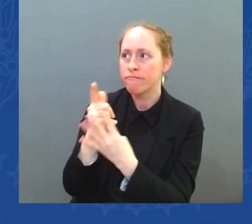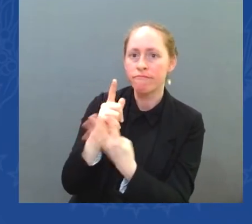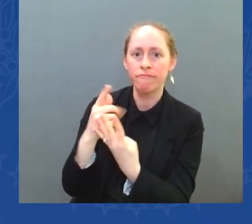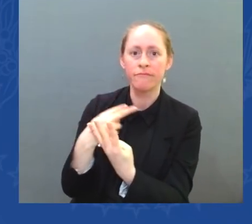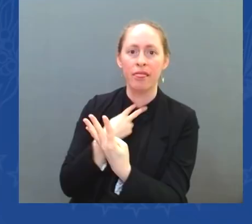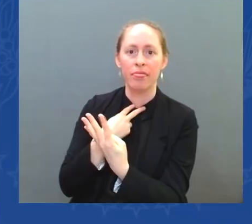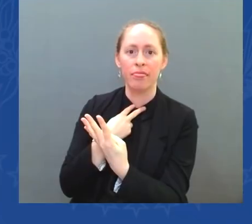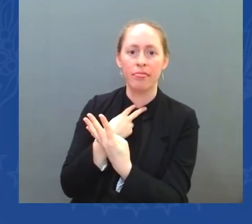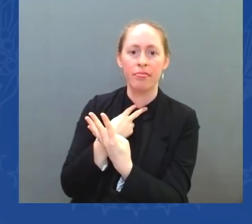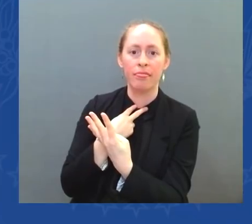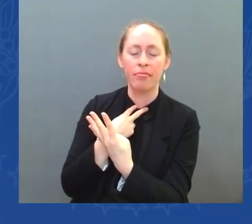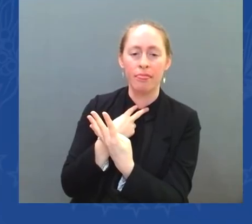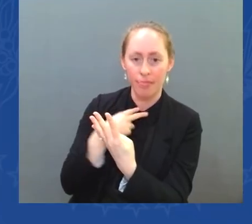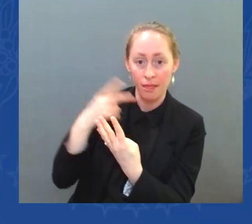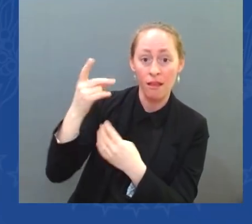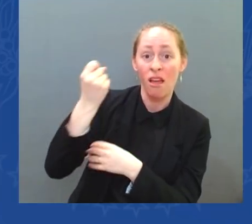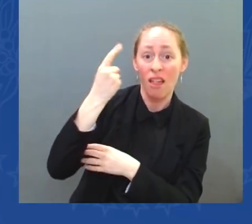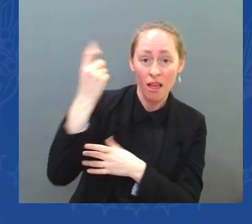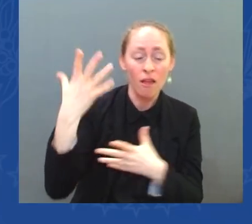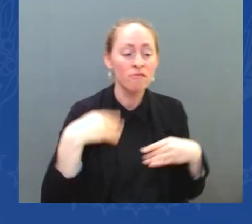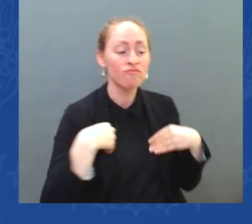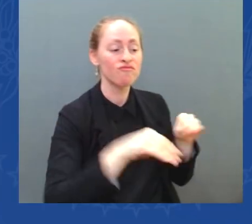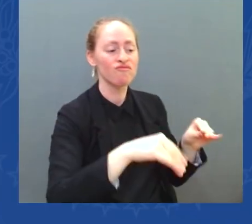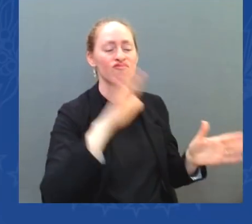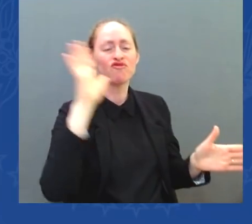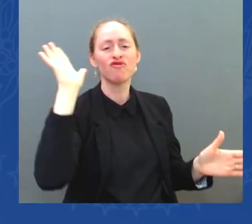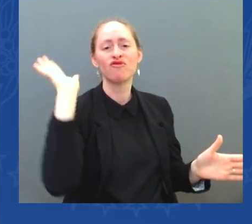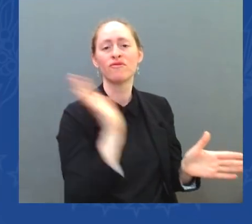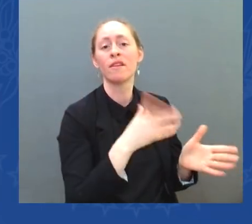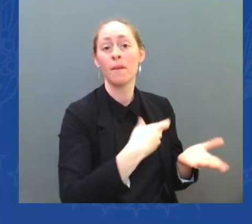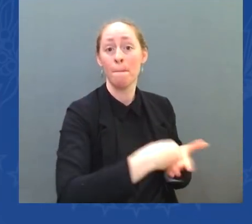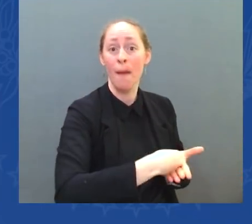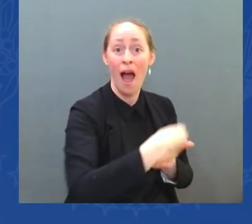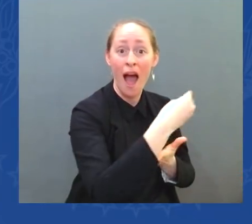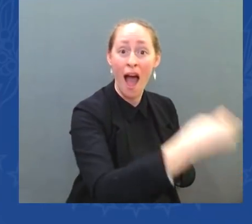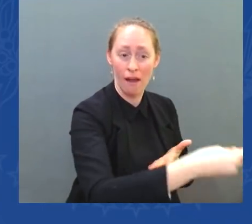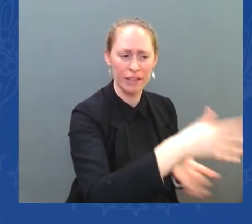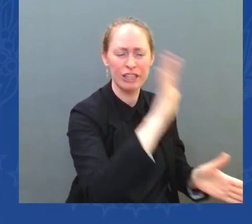So we're investing up to $1 billion of the American Rescue funds for new and expanded meat